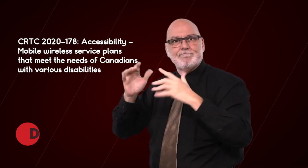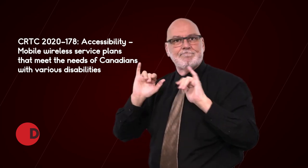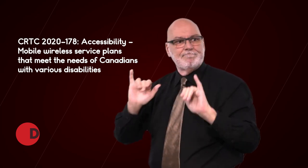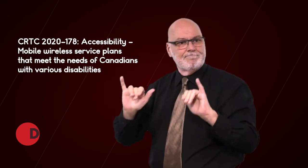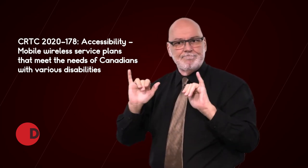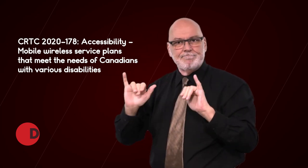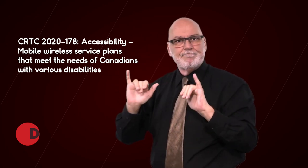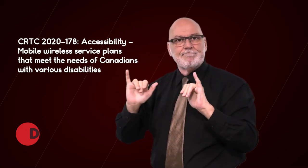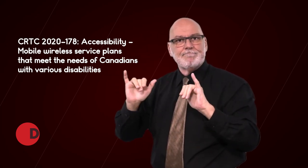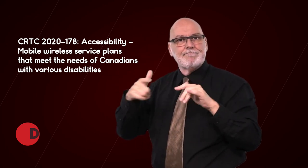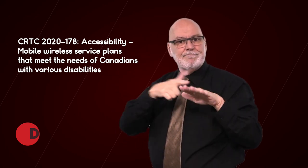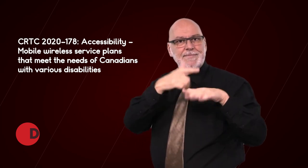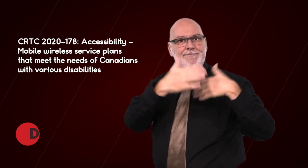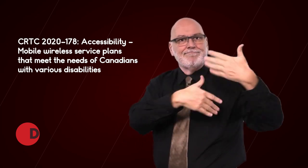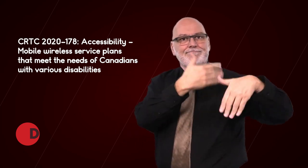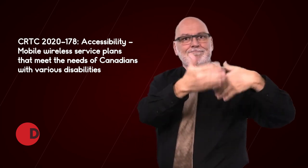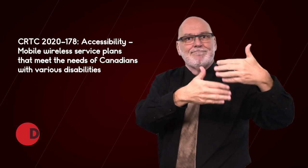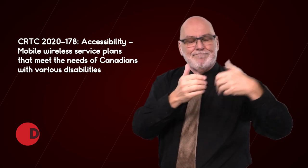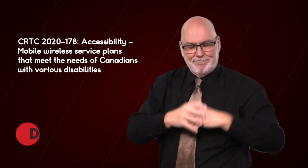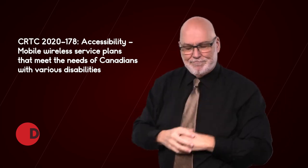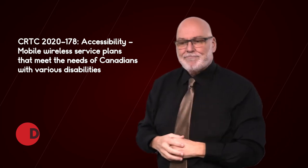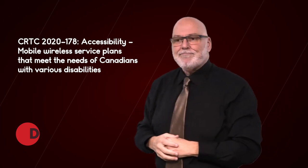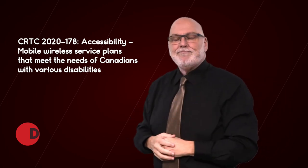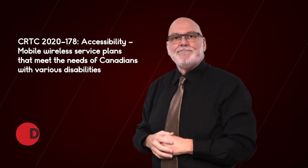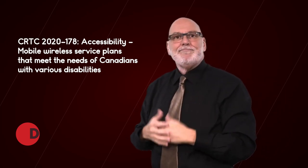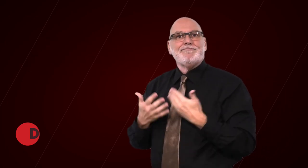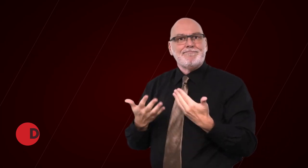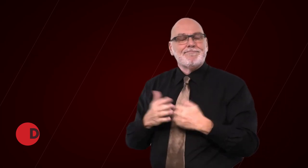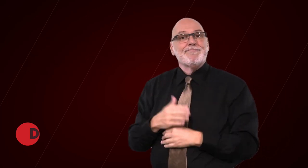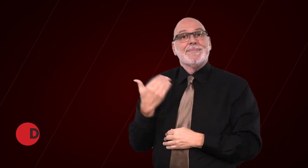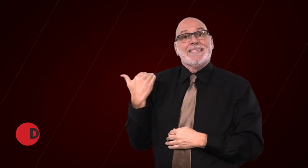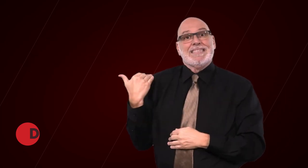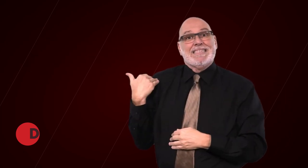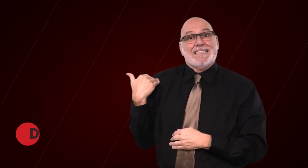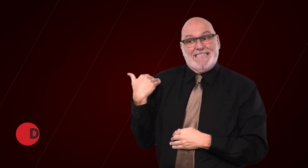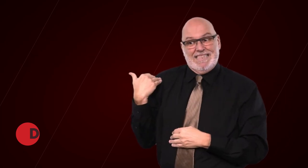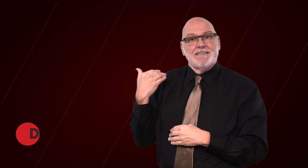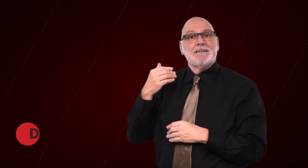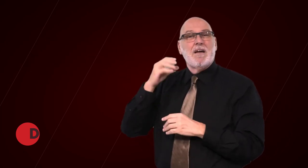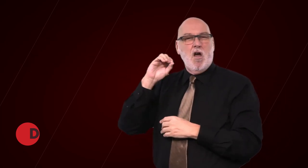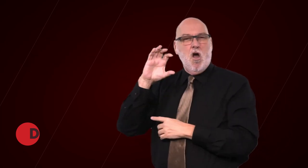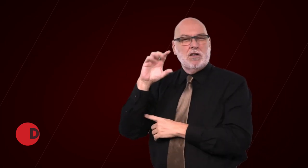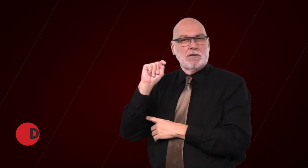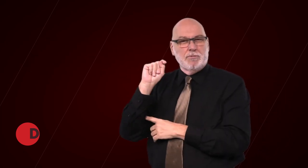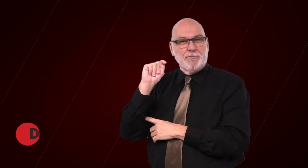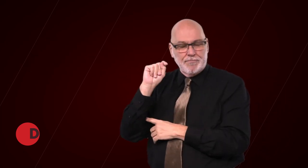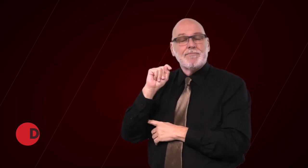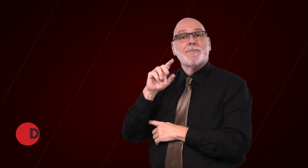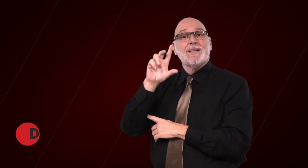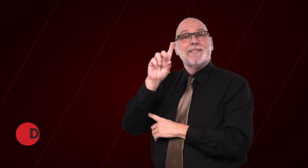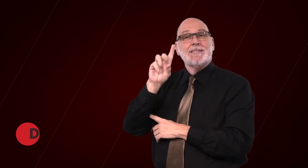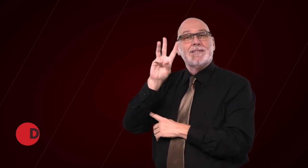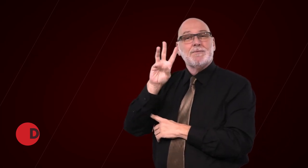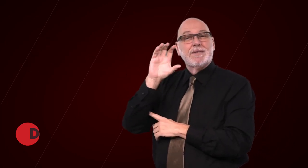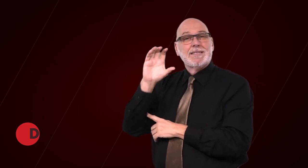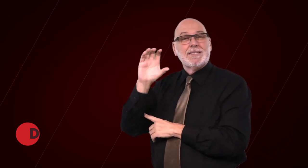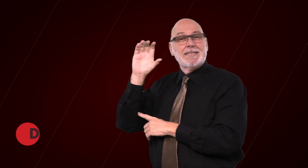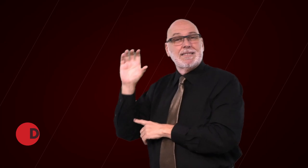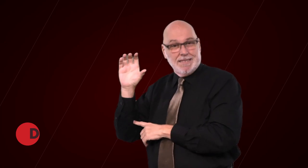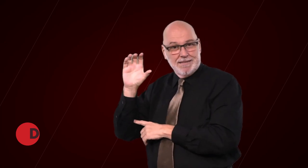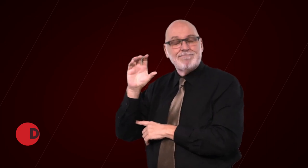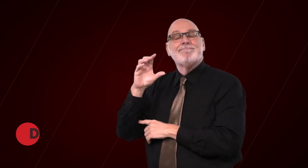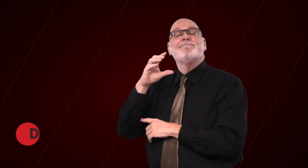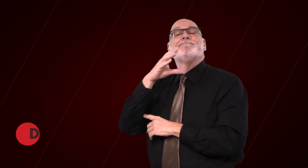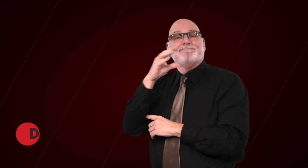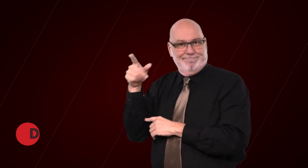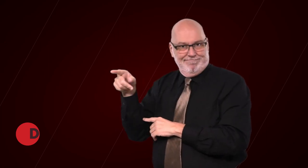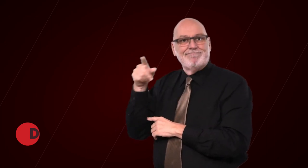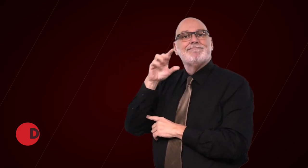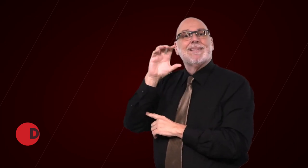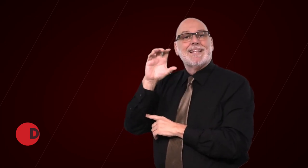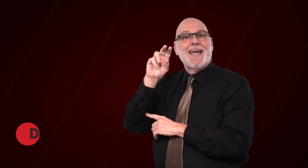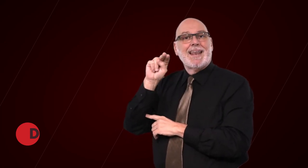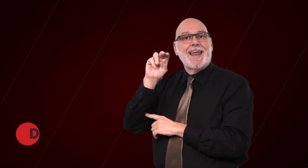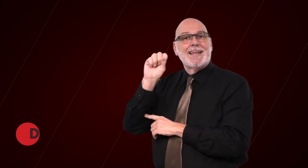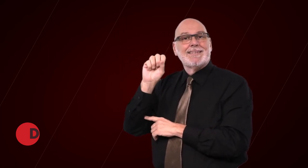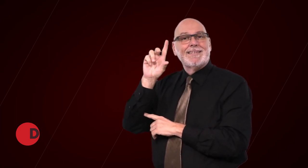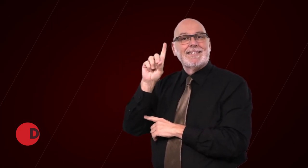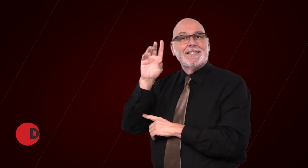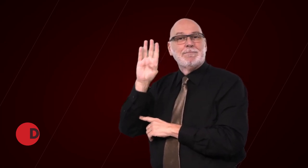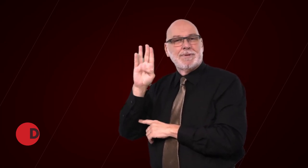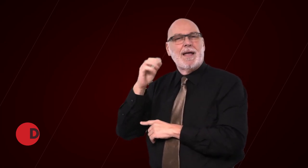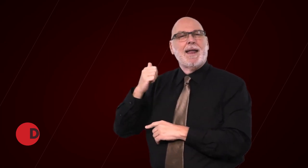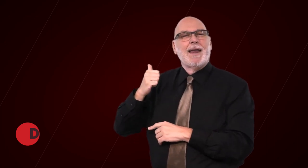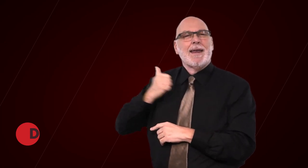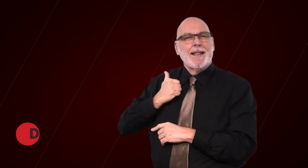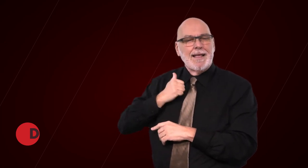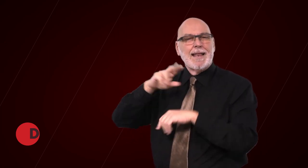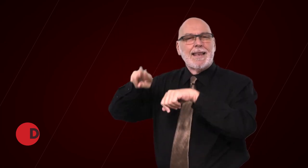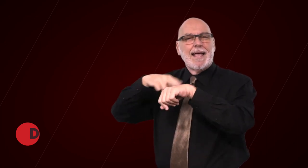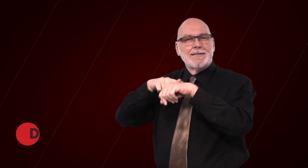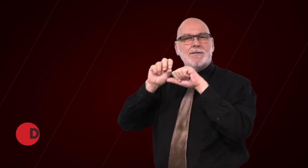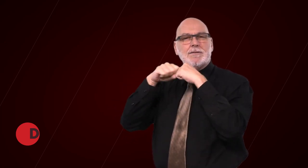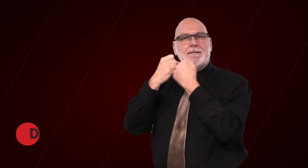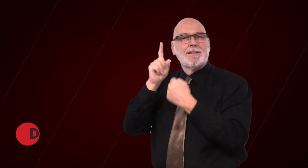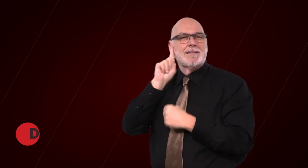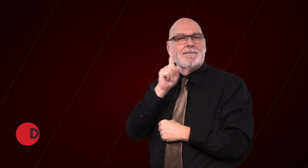Last month, October, DWCC and CNSDB, Canadian National Society of the Deaf-Blind,